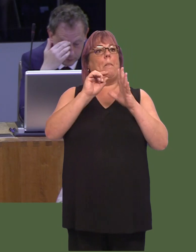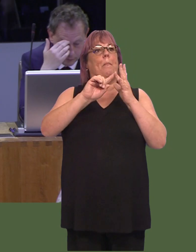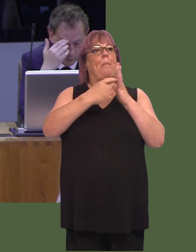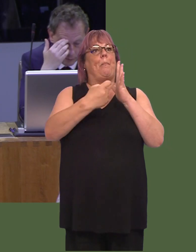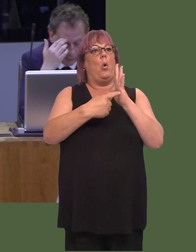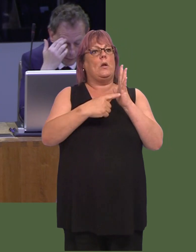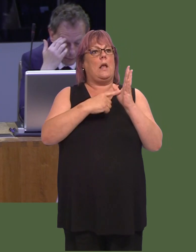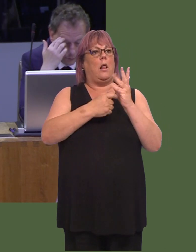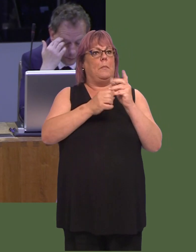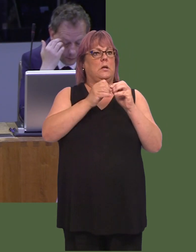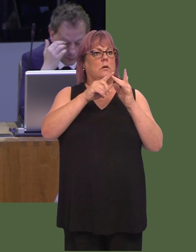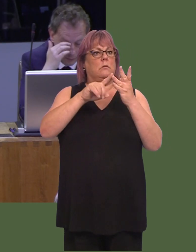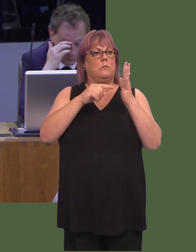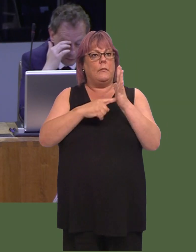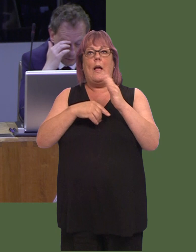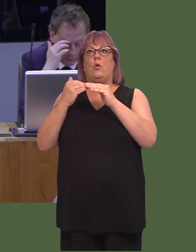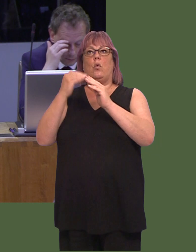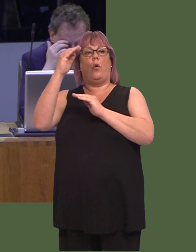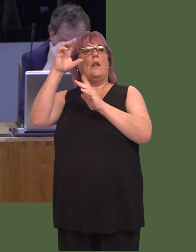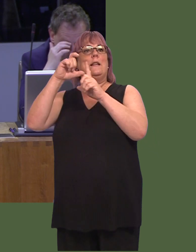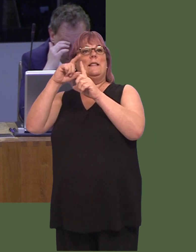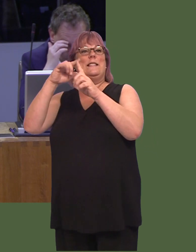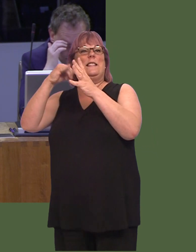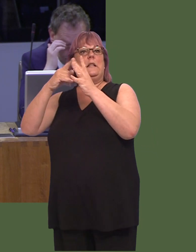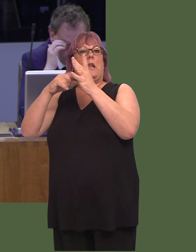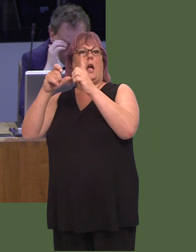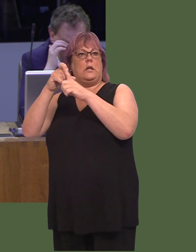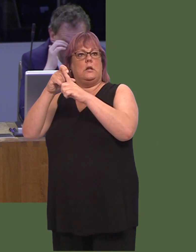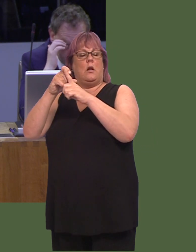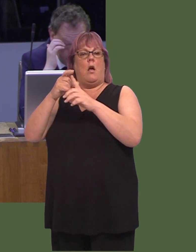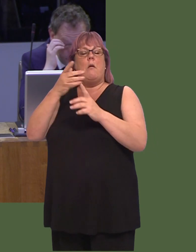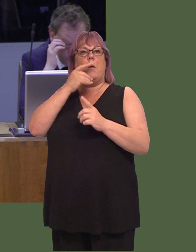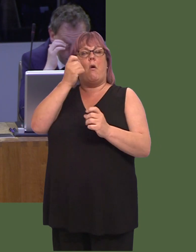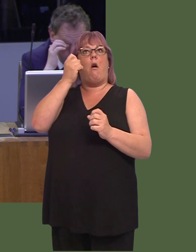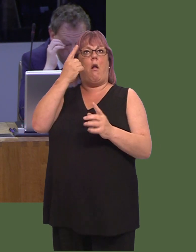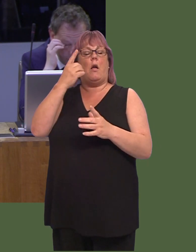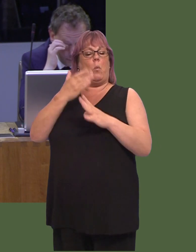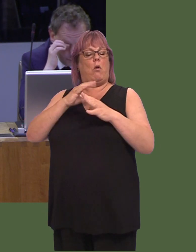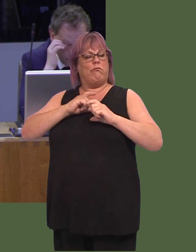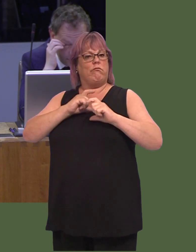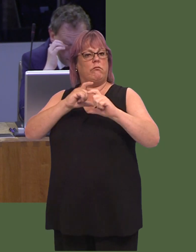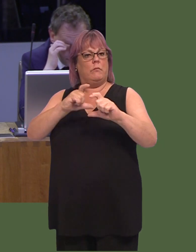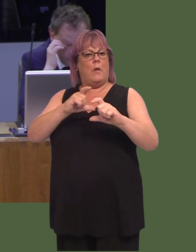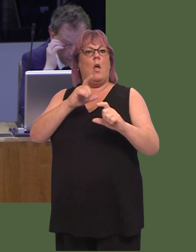So, the Port Talbot works is to get one of its blast furnaces repaired, helping to guarantee